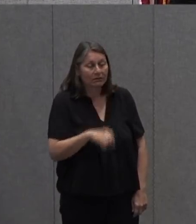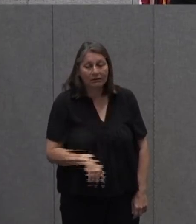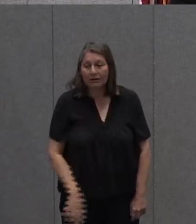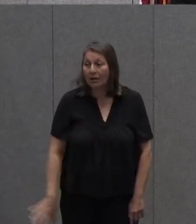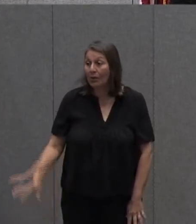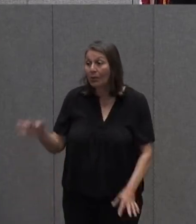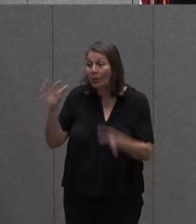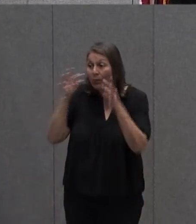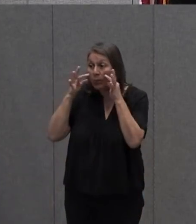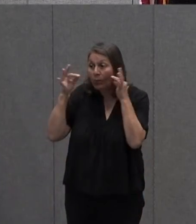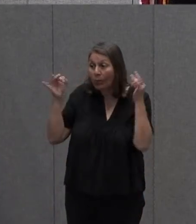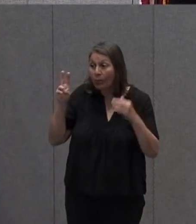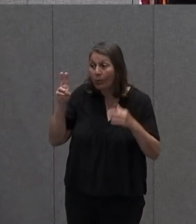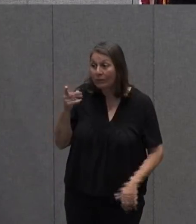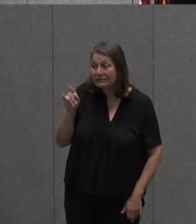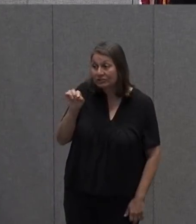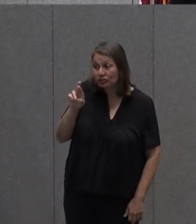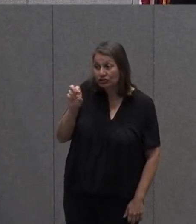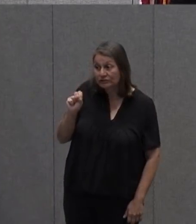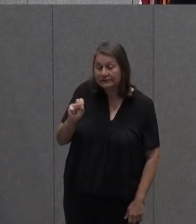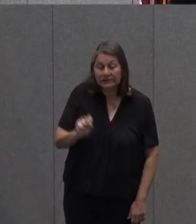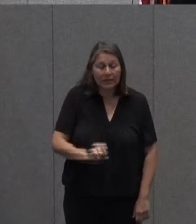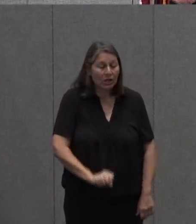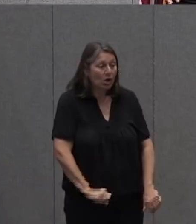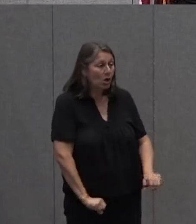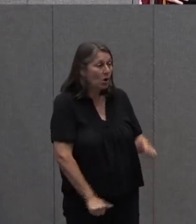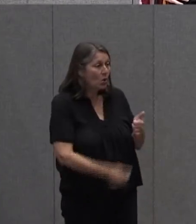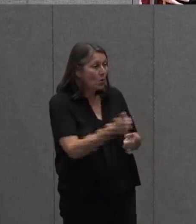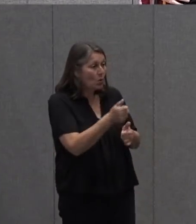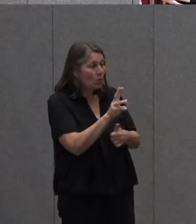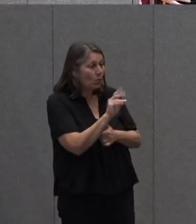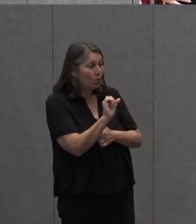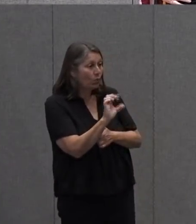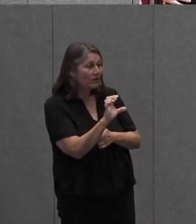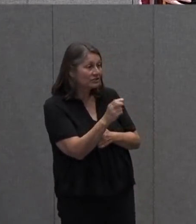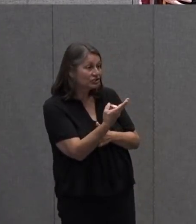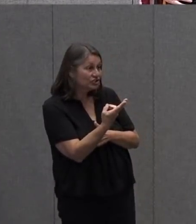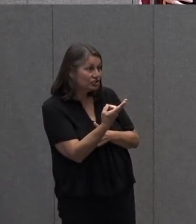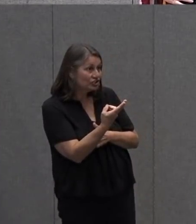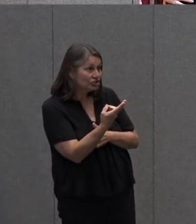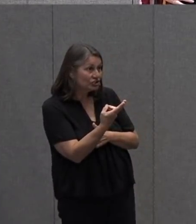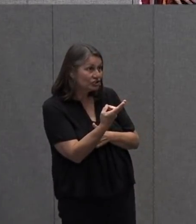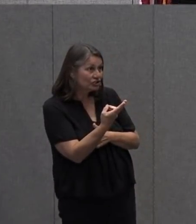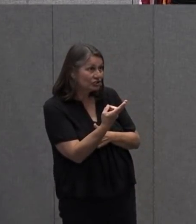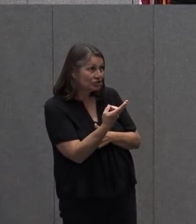Okay, which, like which one. Good specification. - W-H-I-C-H.